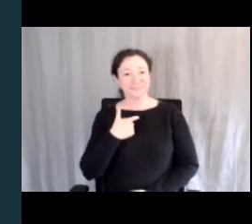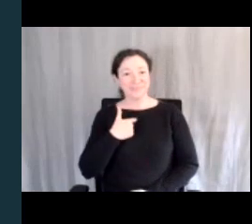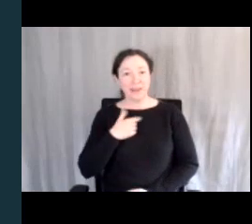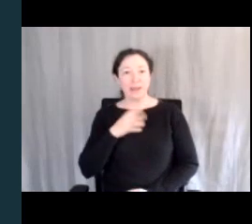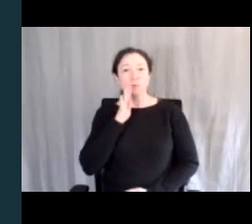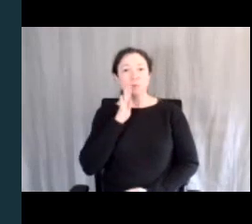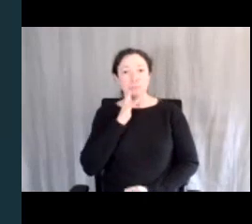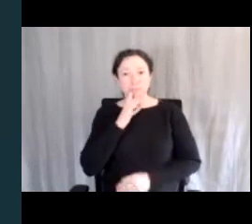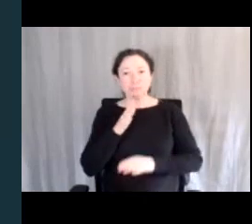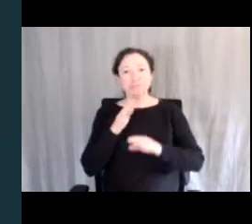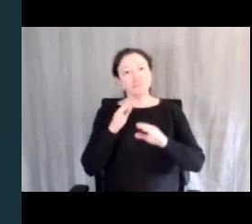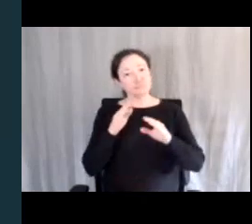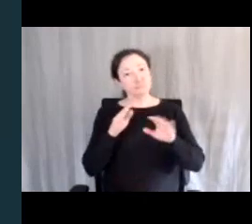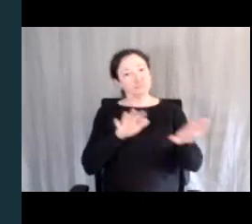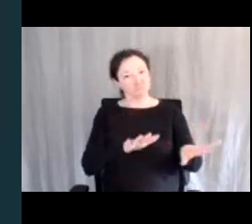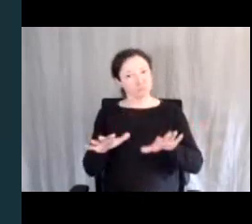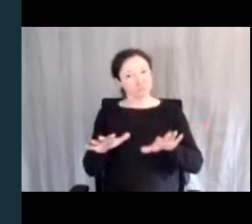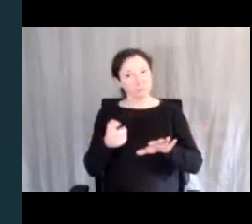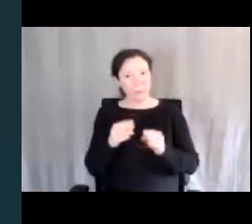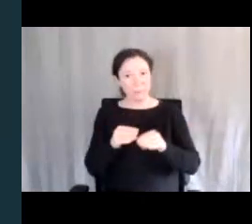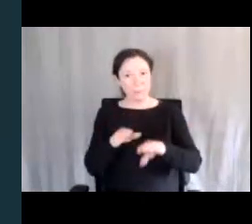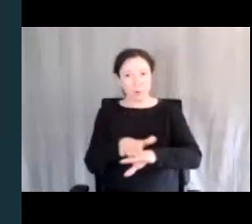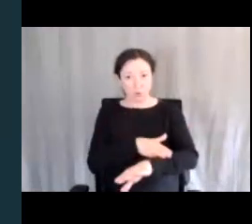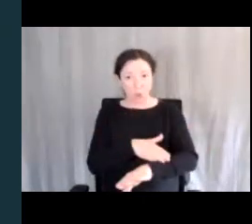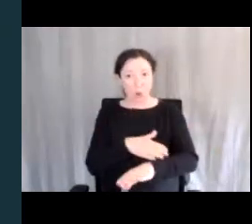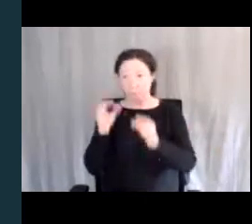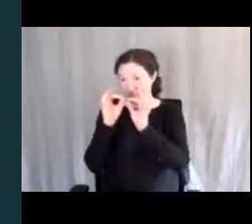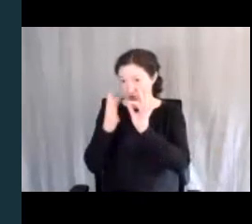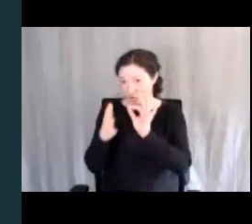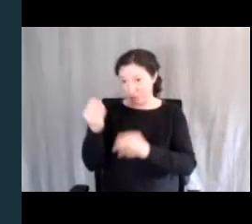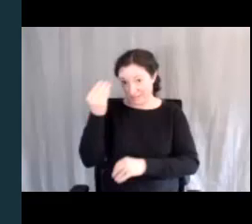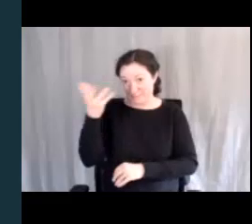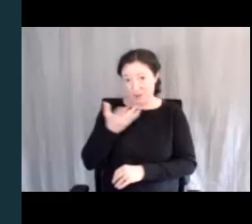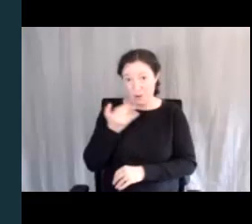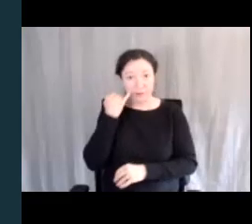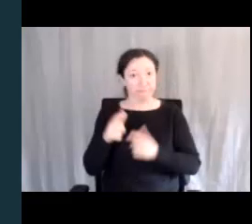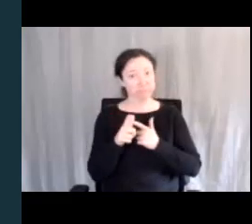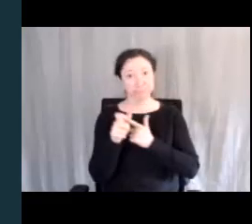Yes, - Yes. And you can tell me too. Just tell me to slow down if I just start, you know.